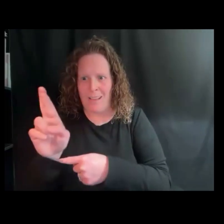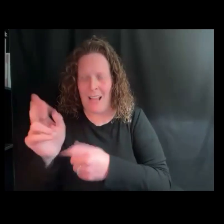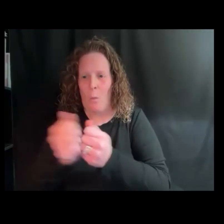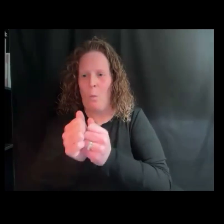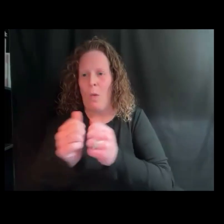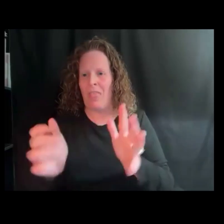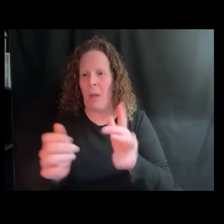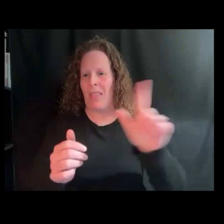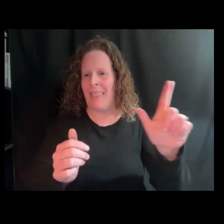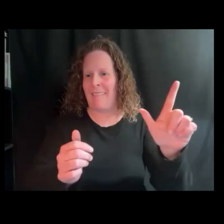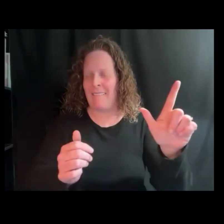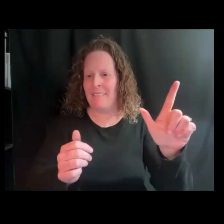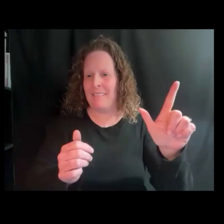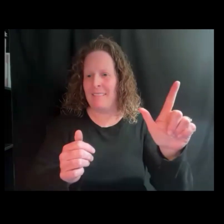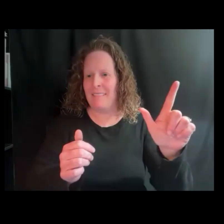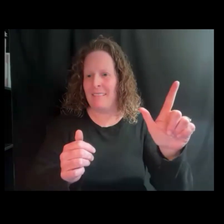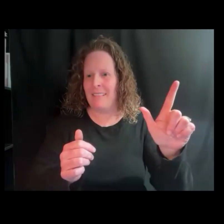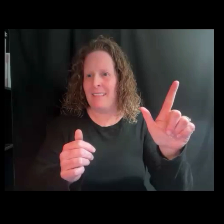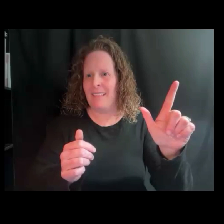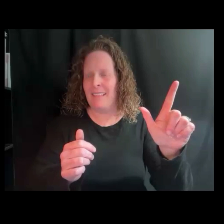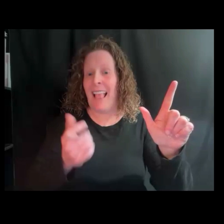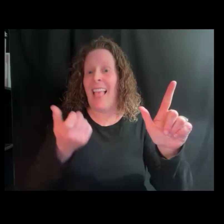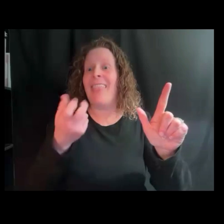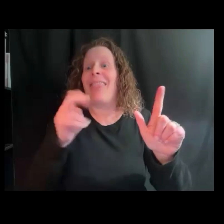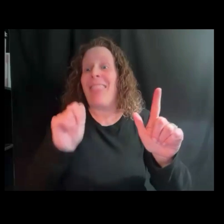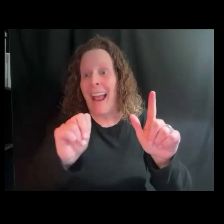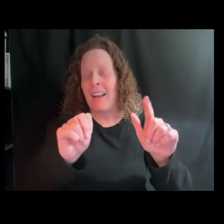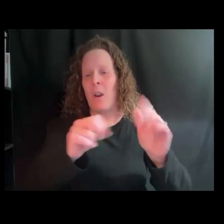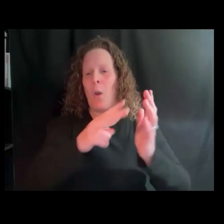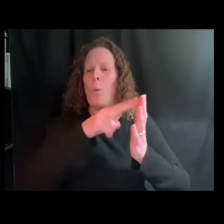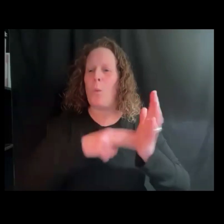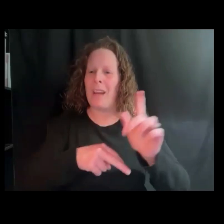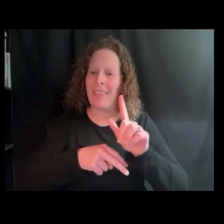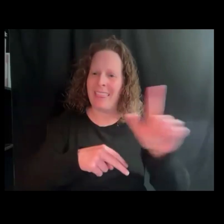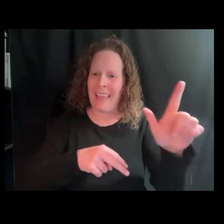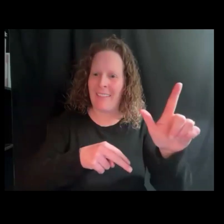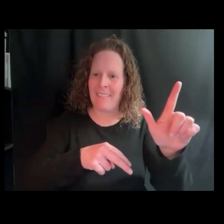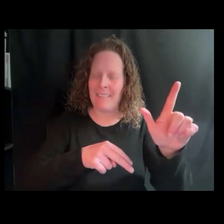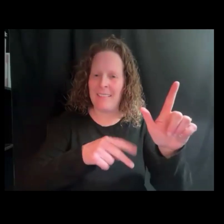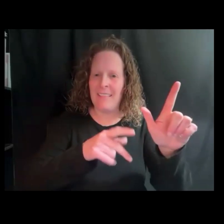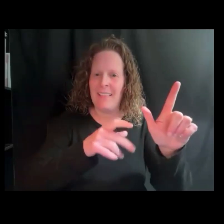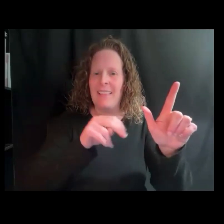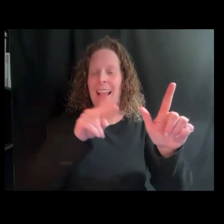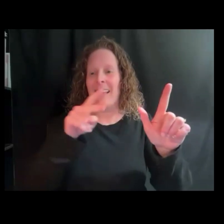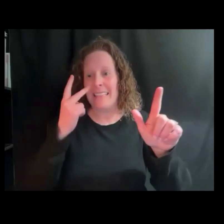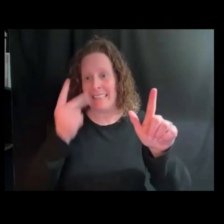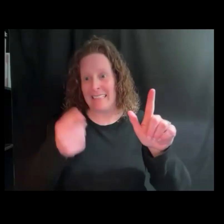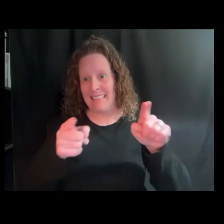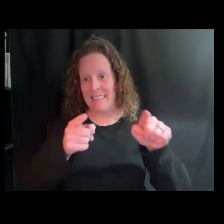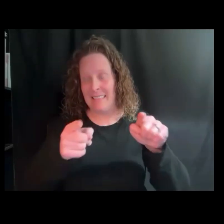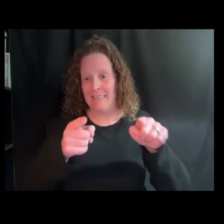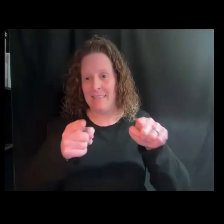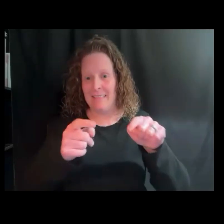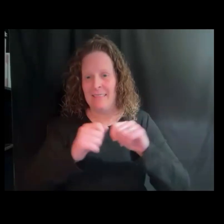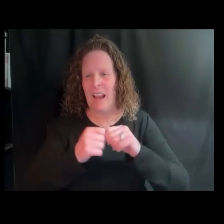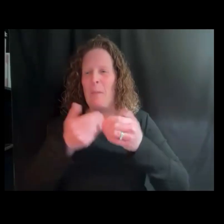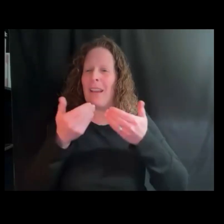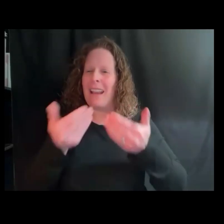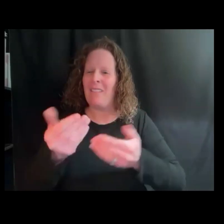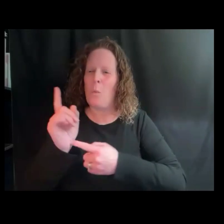and see how much of the left you understand when reading the right. And then think about reading the